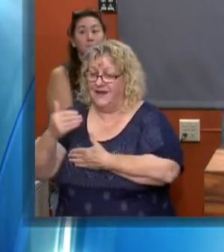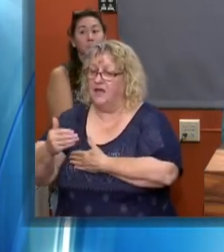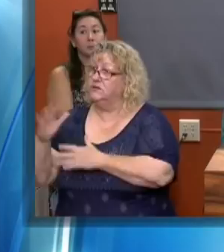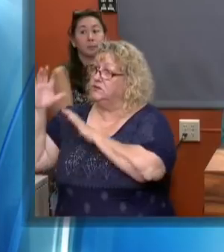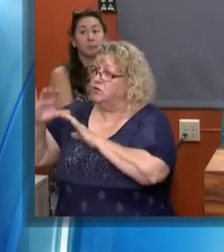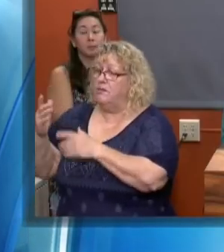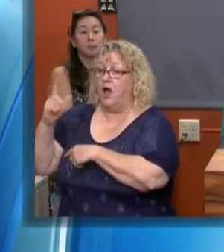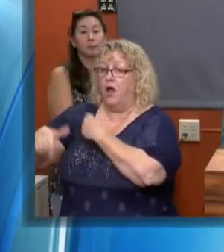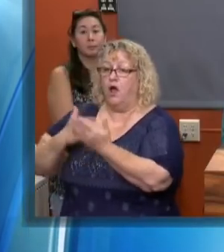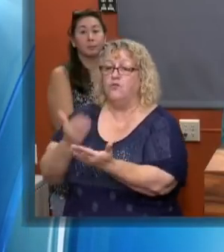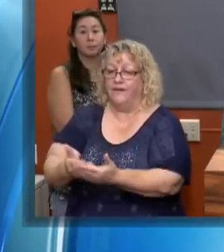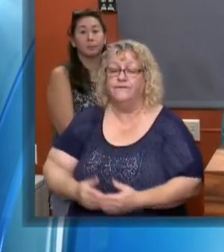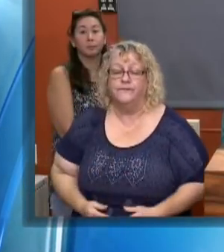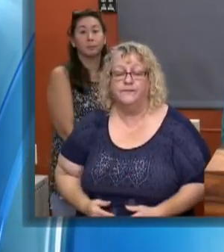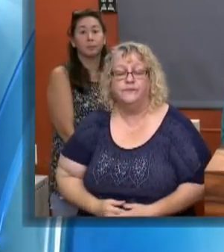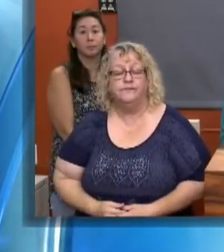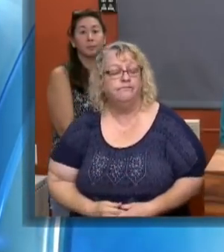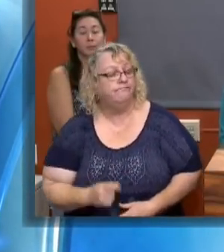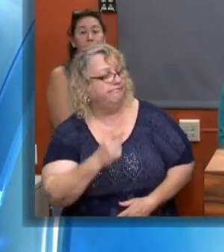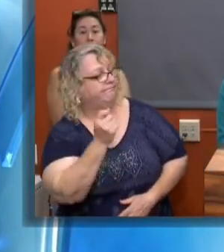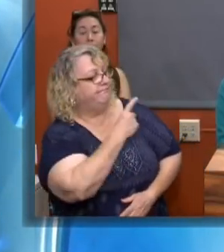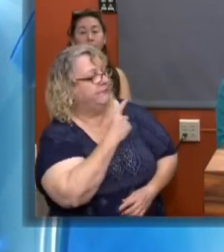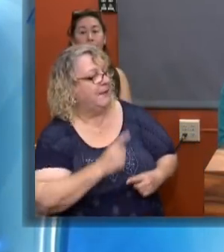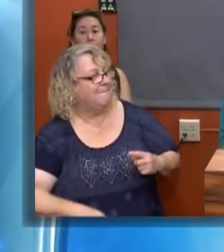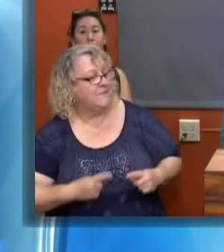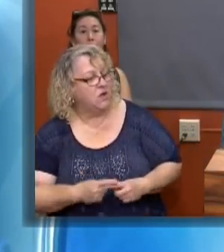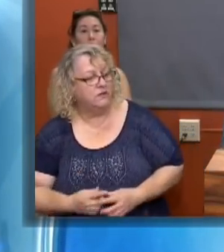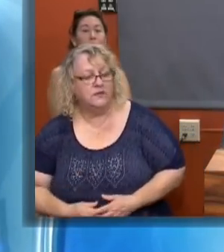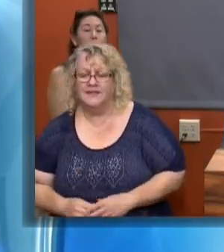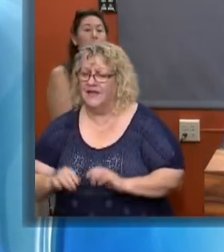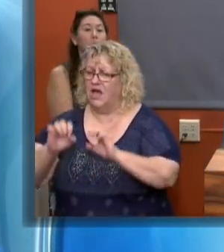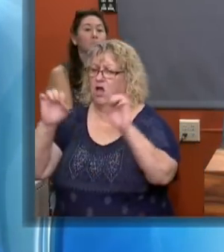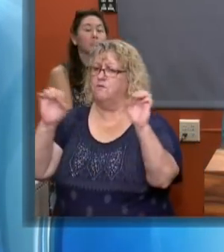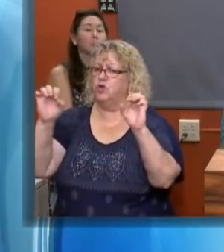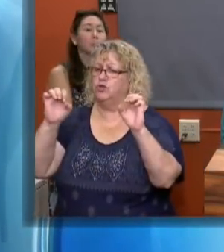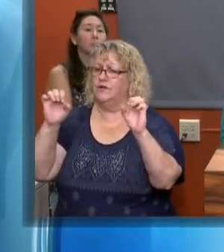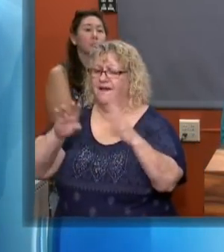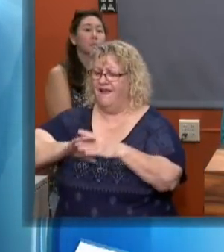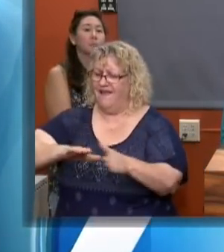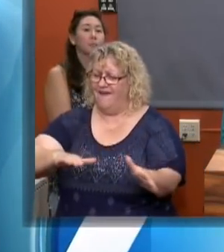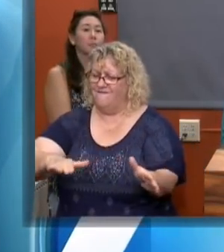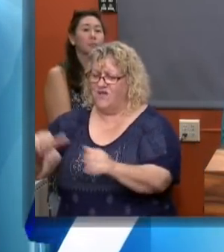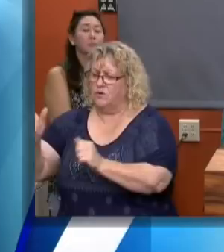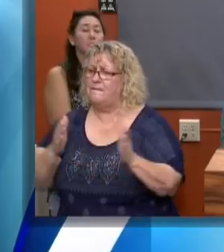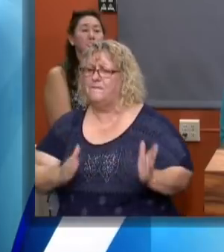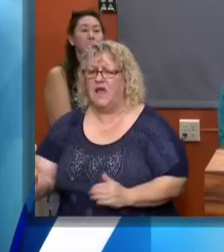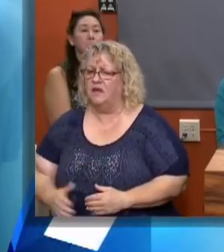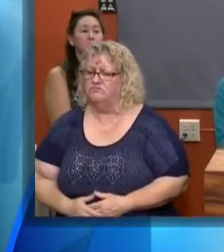TO PUMP TO LOWER THE LEVEL AS MUCH AS WE CAN BEFORE THE NEXT STORM.